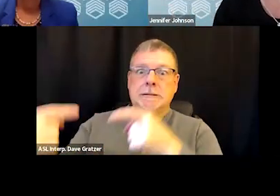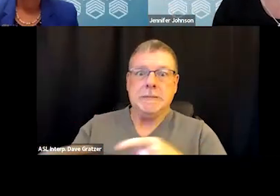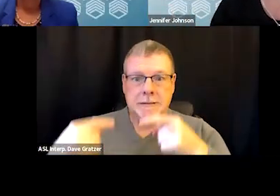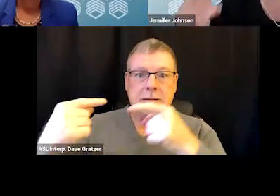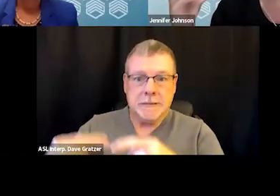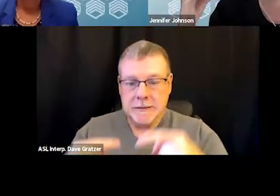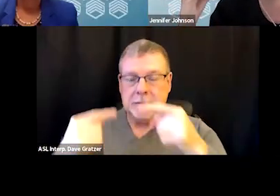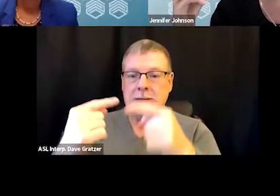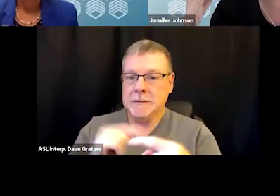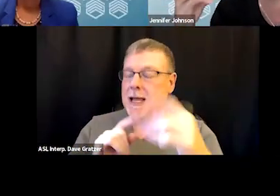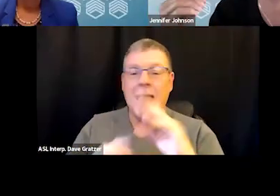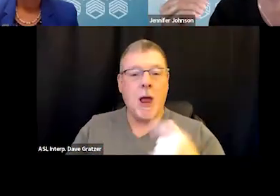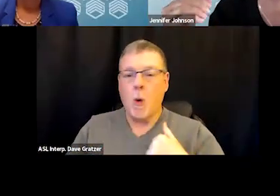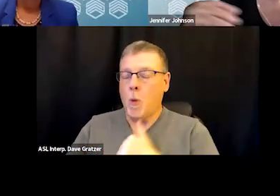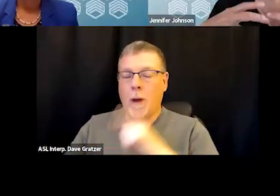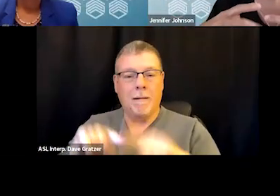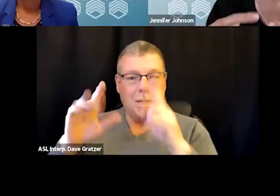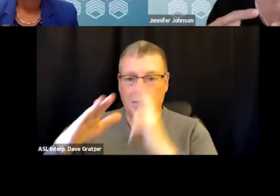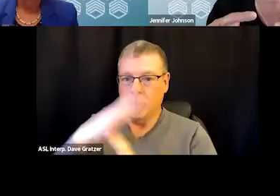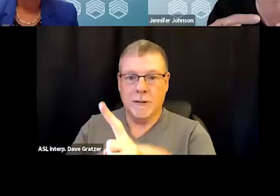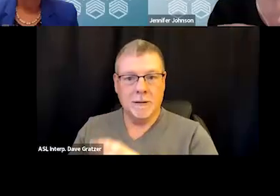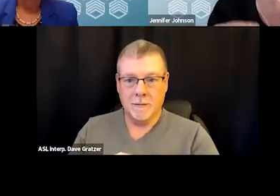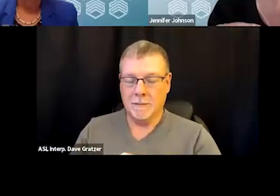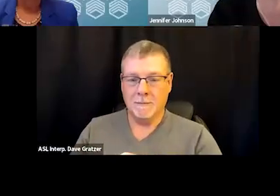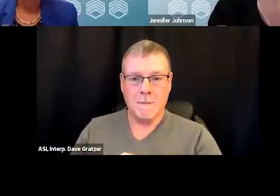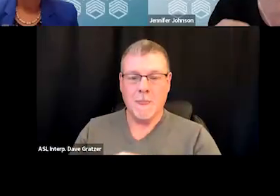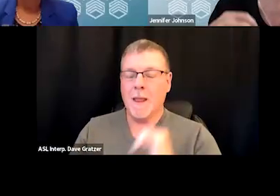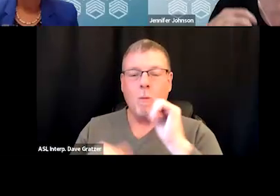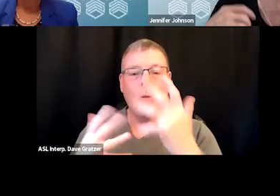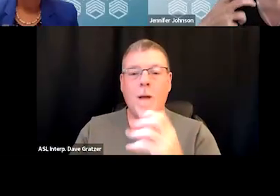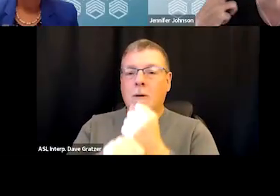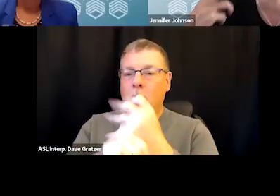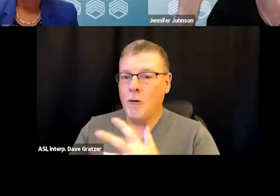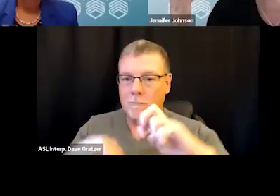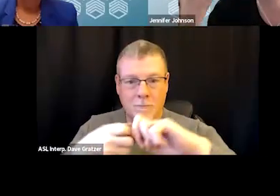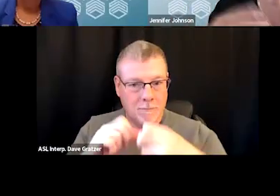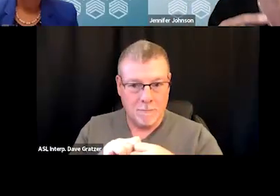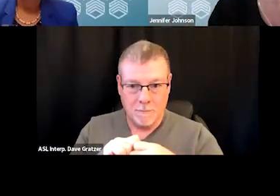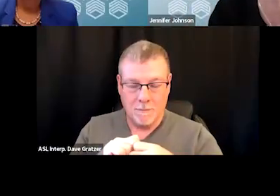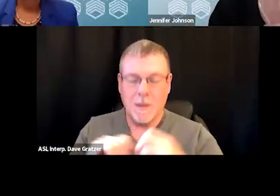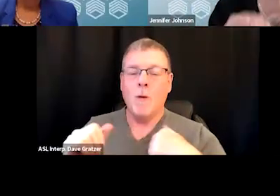dynamics that we can't predict. We don't wanna contribute to the problem, we want to minimize it.